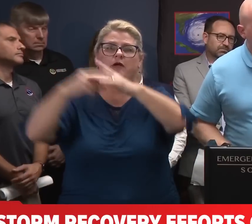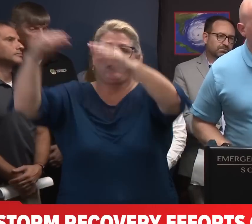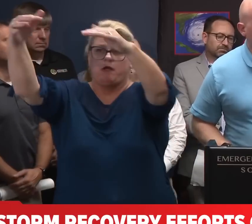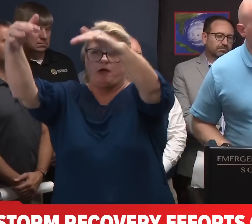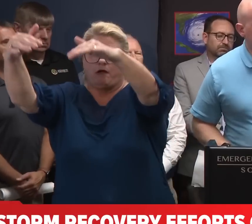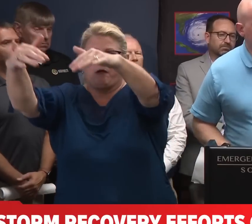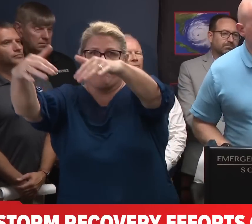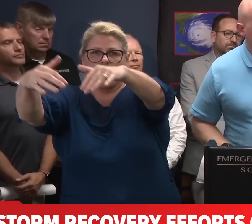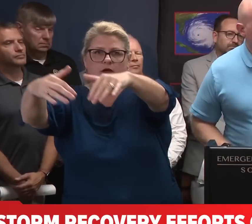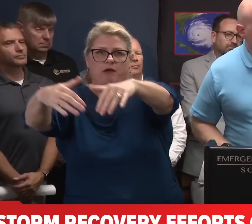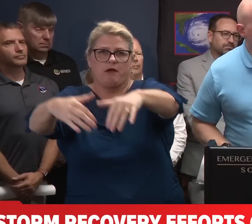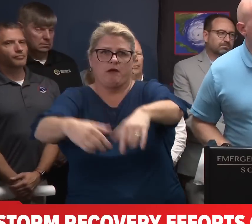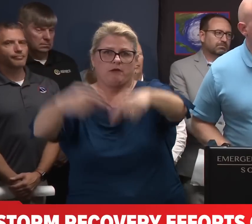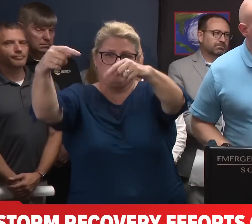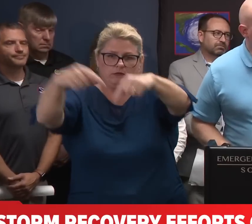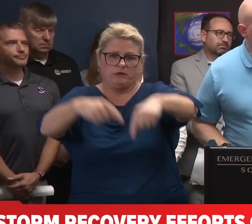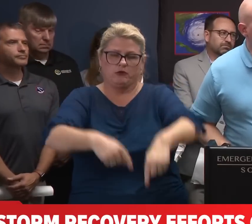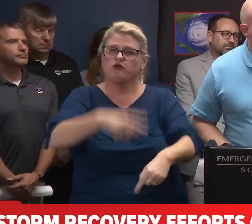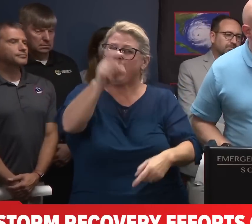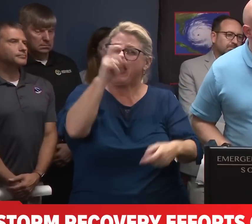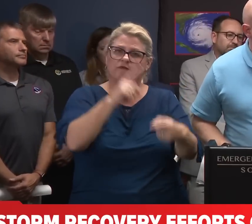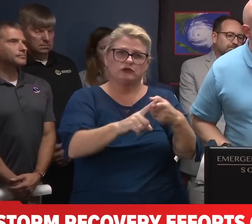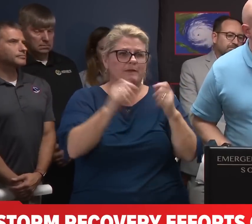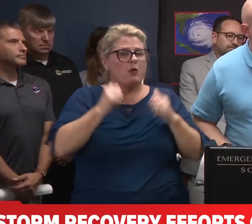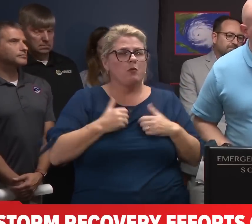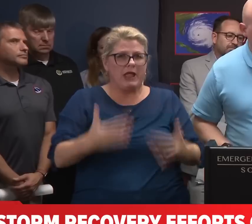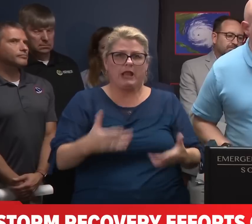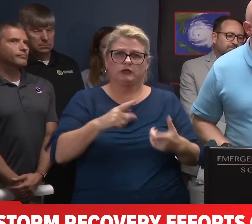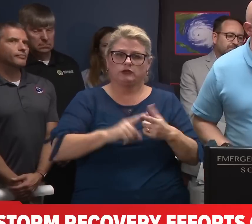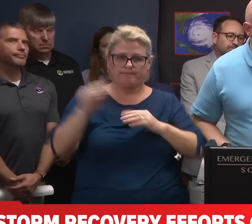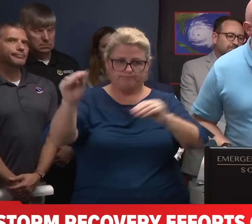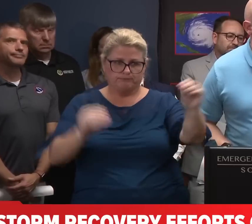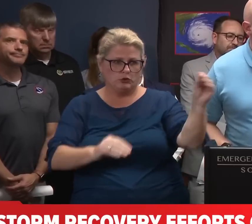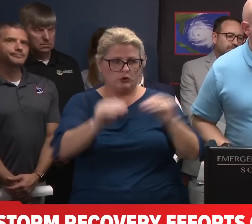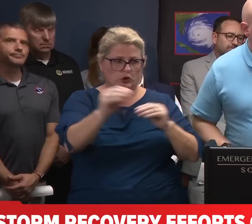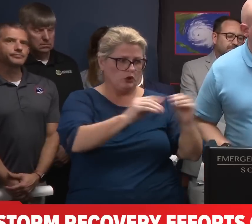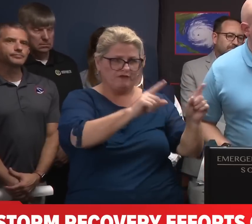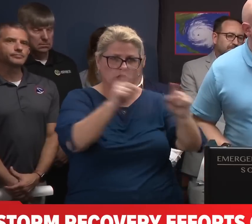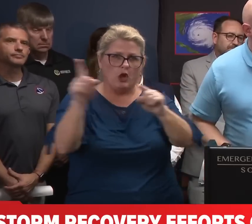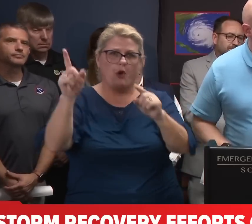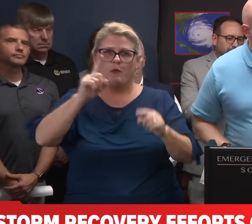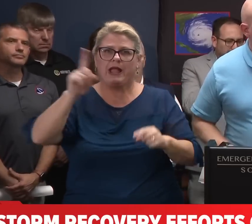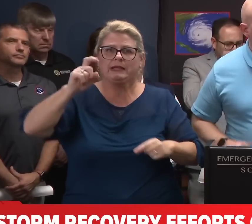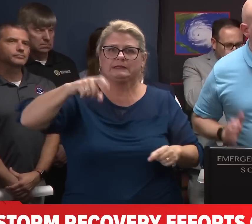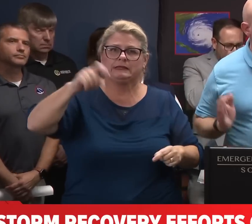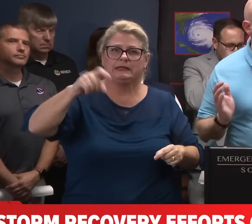you've got to be able to adjust to the conditions of what actually happens. And, and in this case, we had to, to do that and that's all, you know,